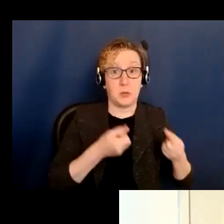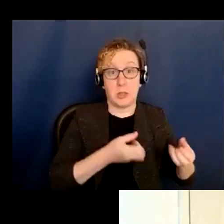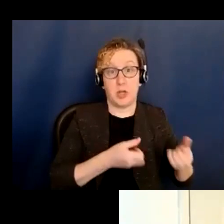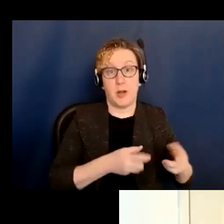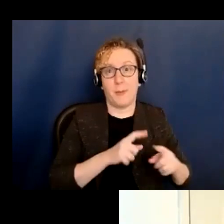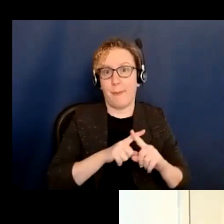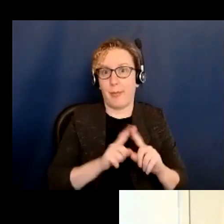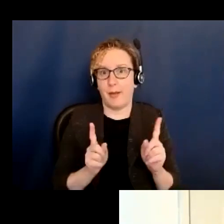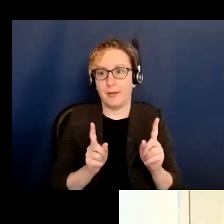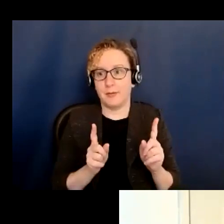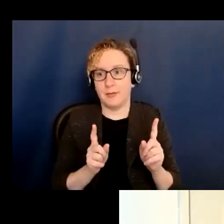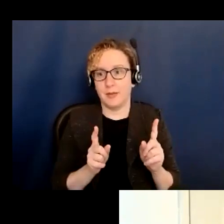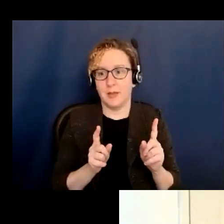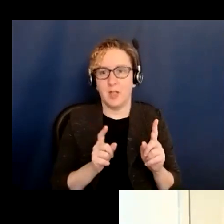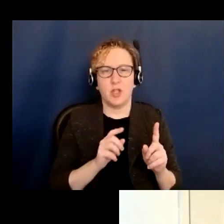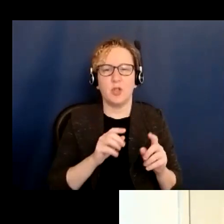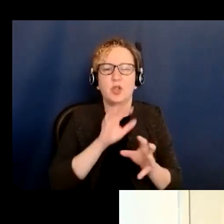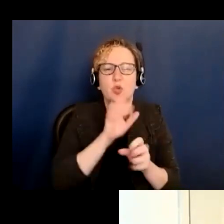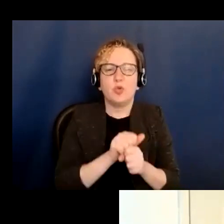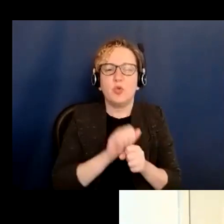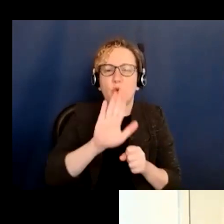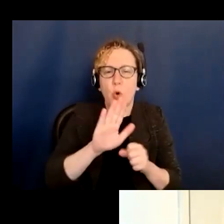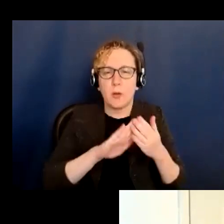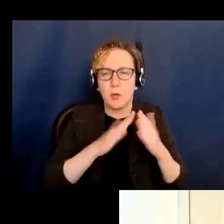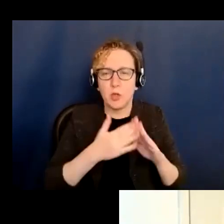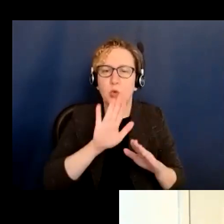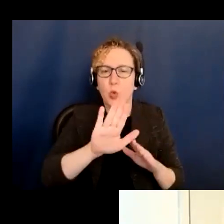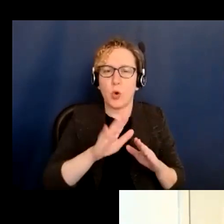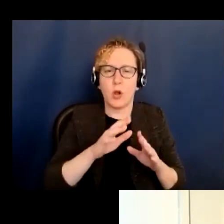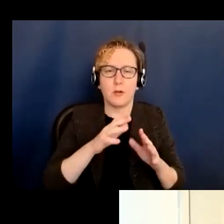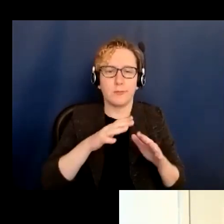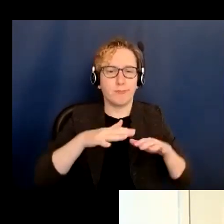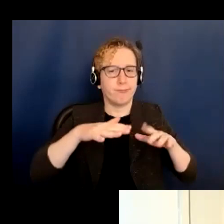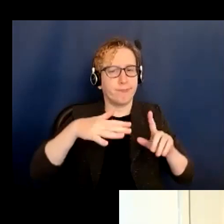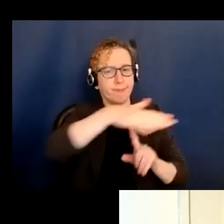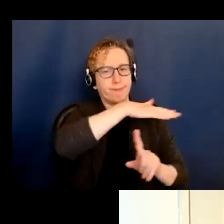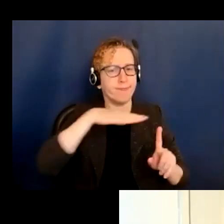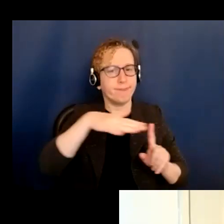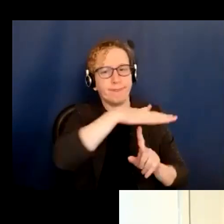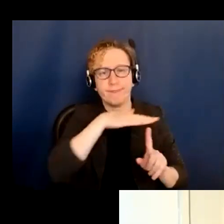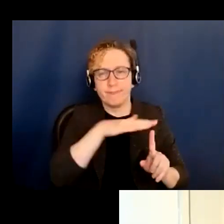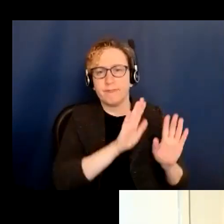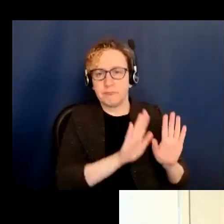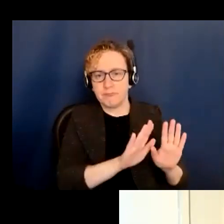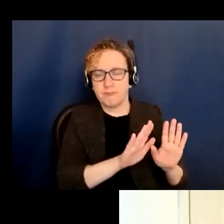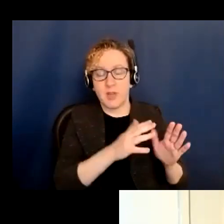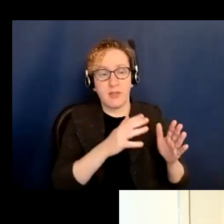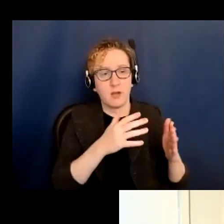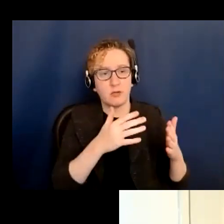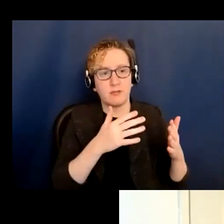you get accustomed to your community and your situation, and you can forget that it is not